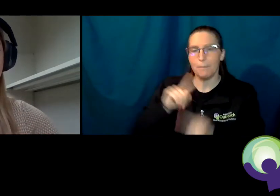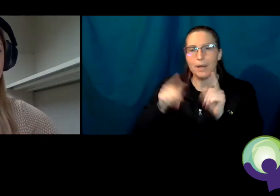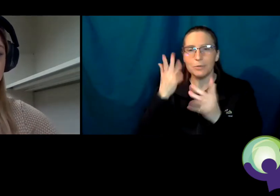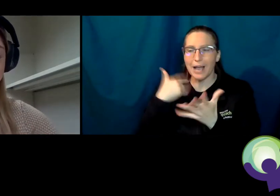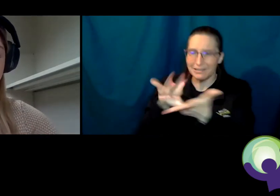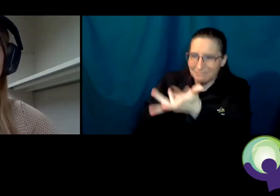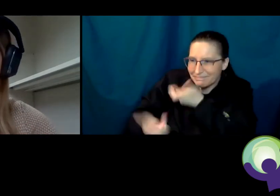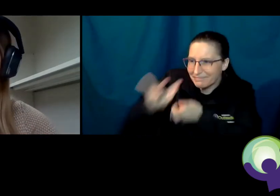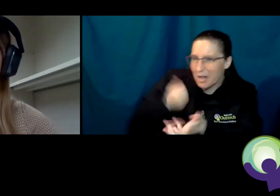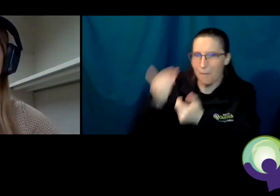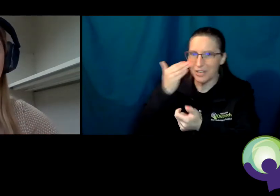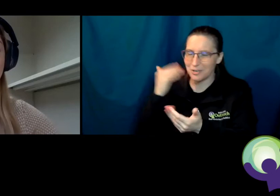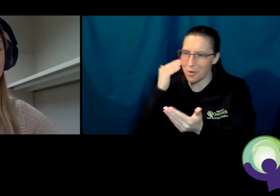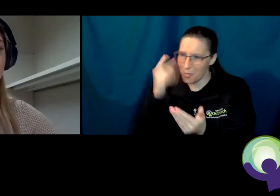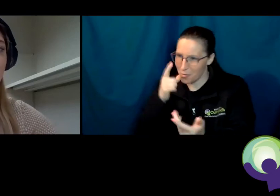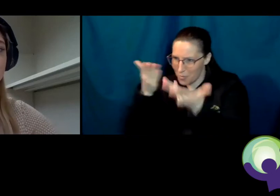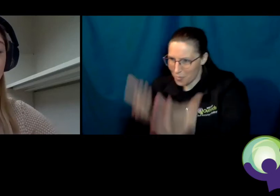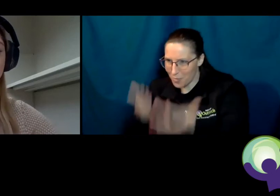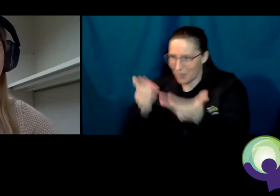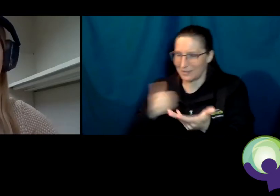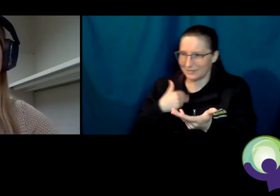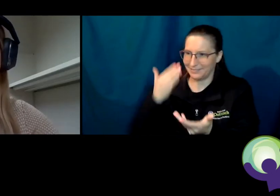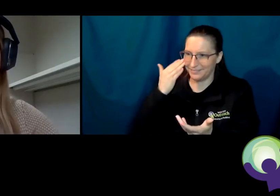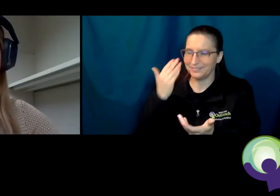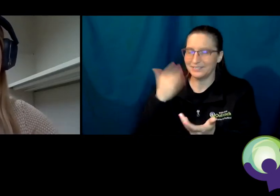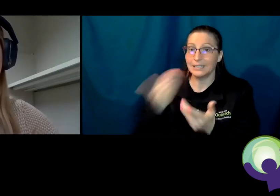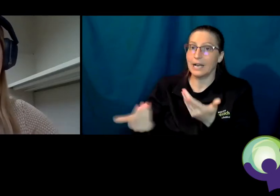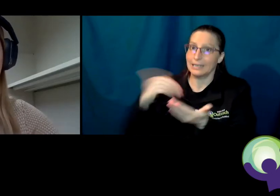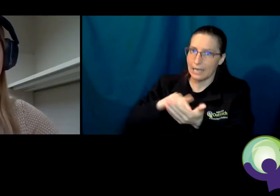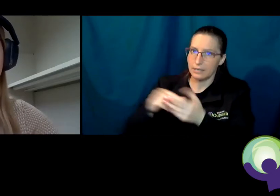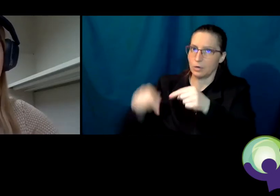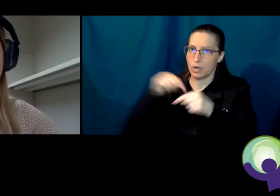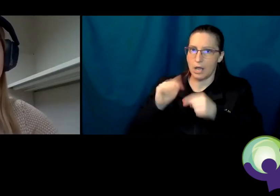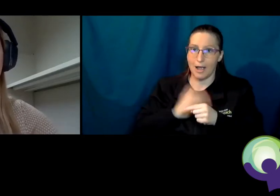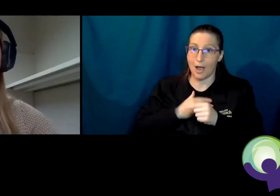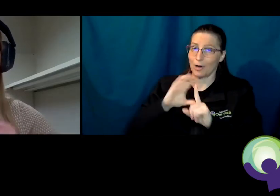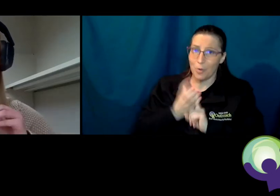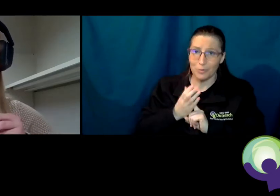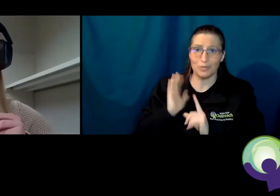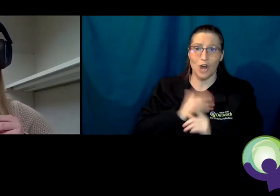a person. Again going back to our culture and our mission being so important to us we can teach you